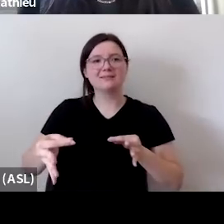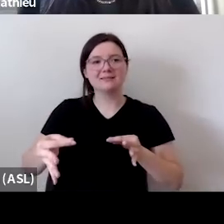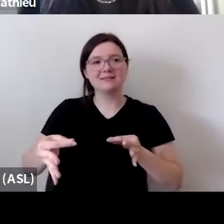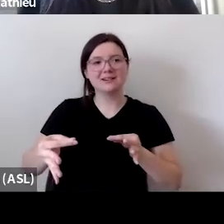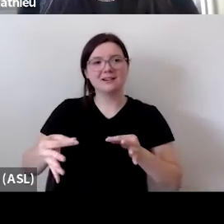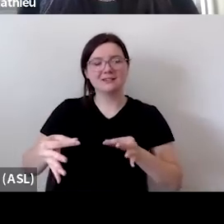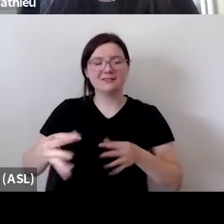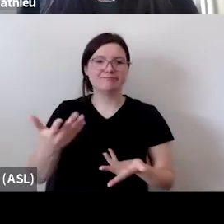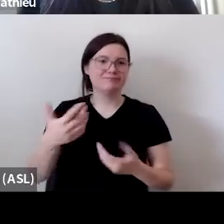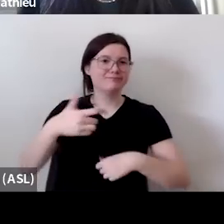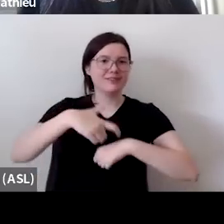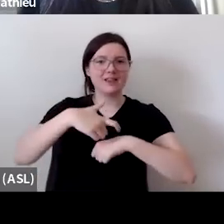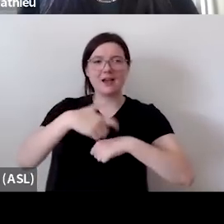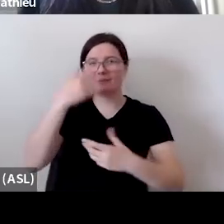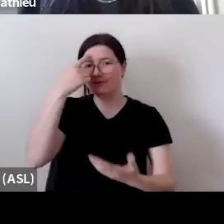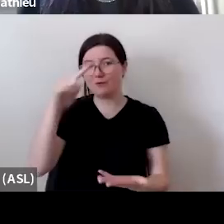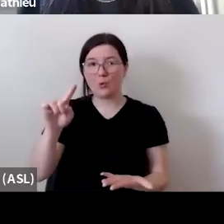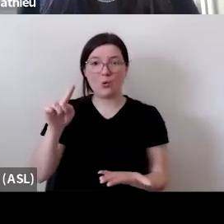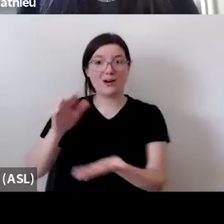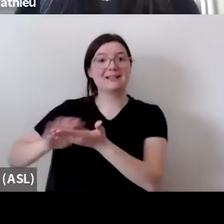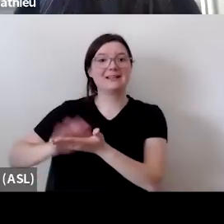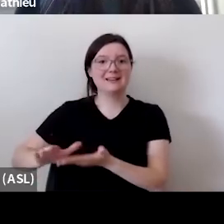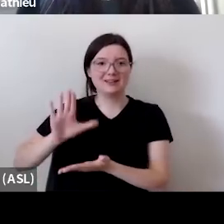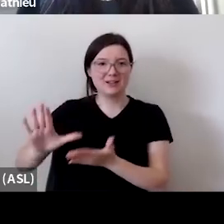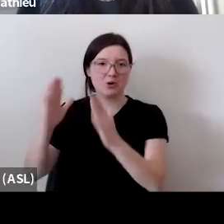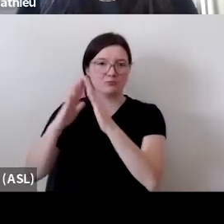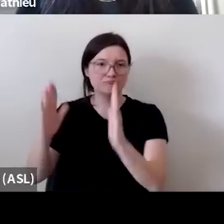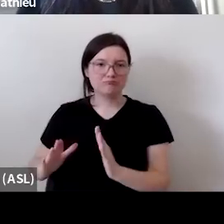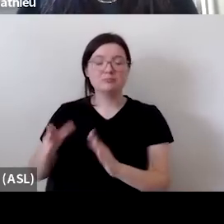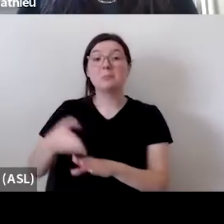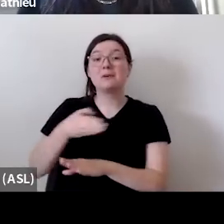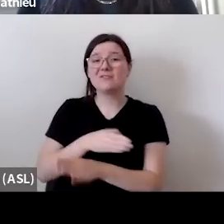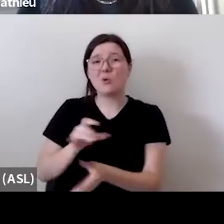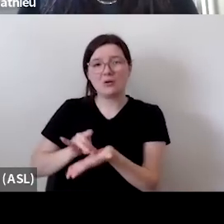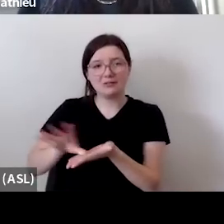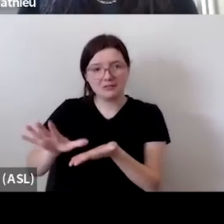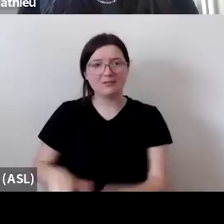to, you know, clean their unit before eviction or maybe it's they're allowed to have this or that condition.